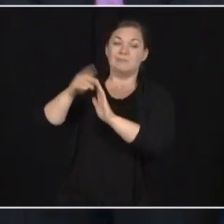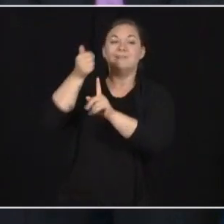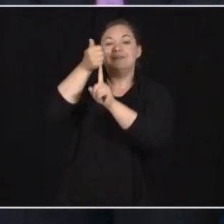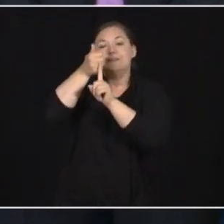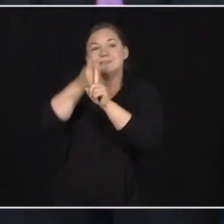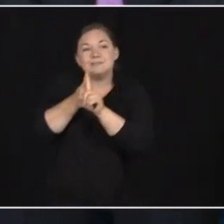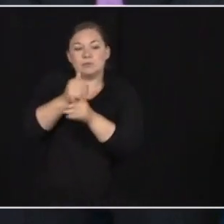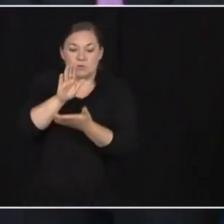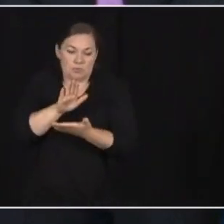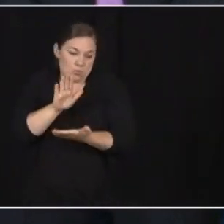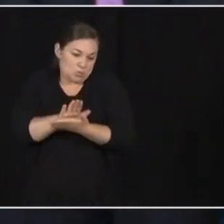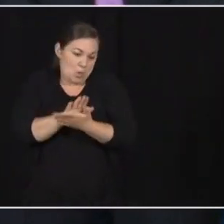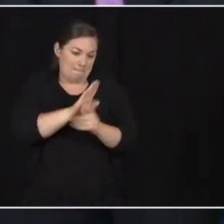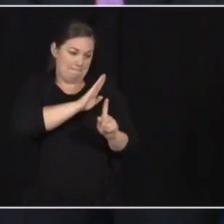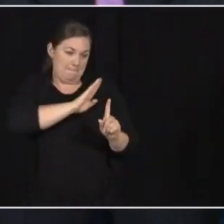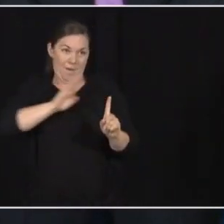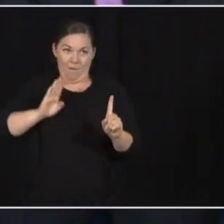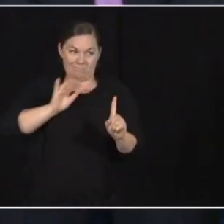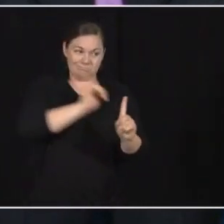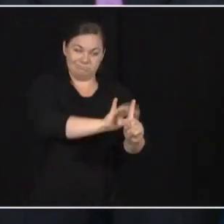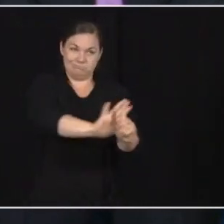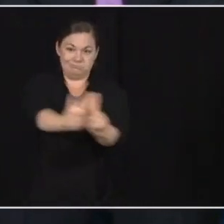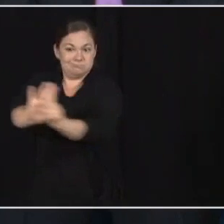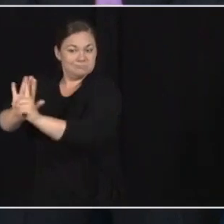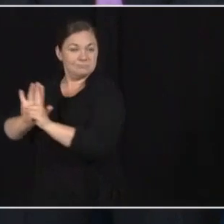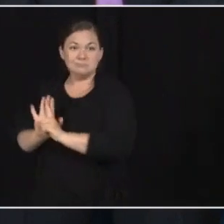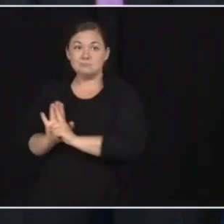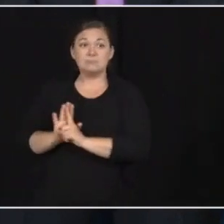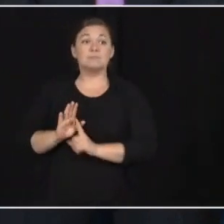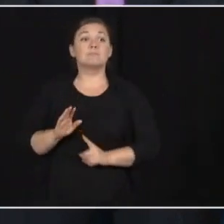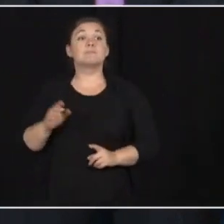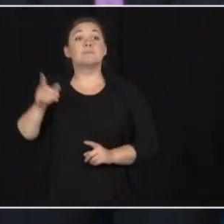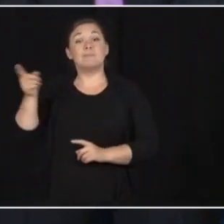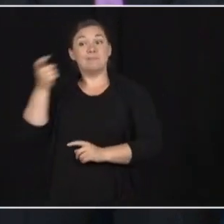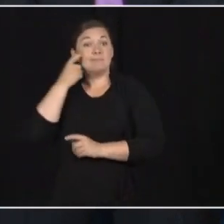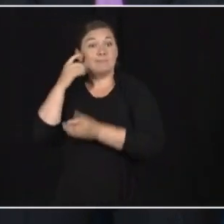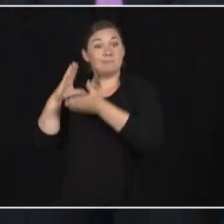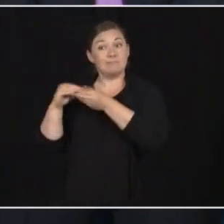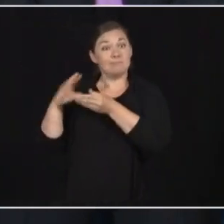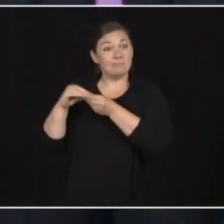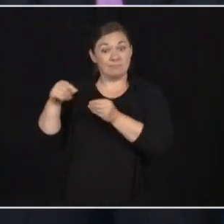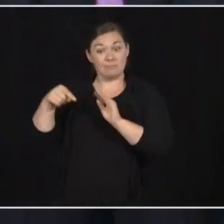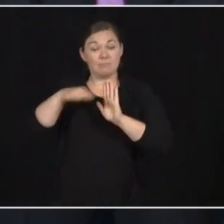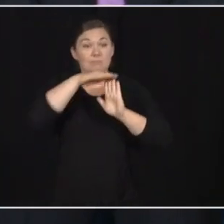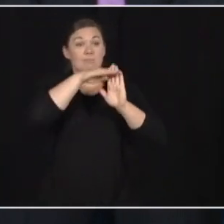But we will leave it up to each region. As for September 1, that came from the Minister of education.